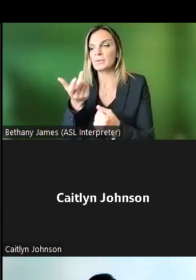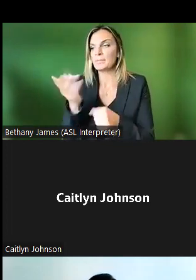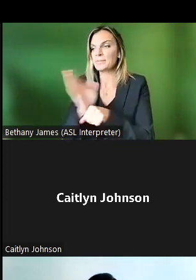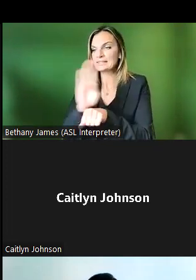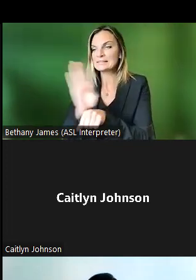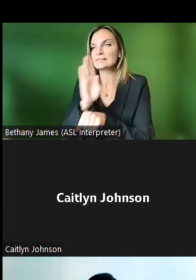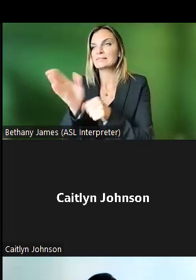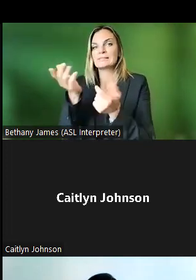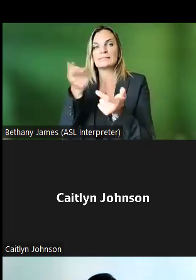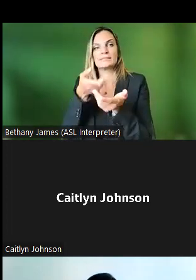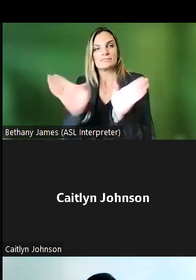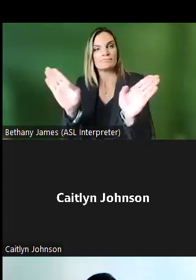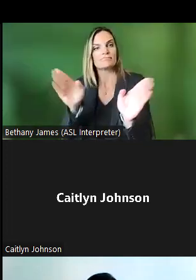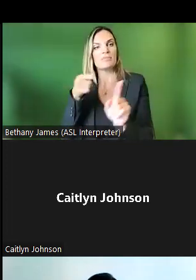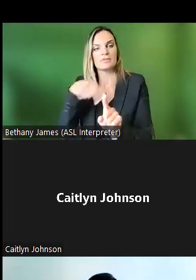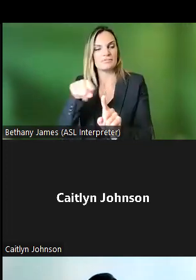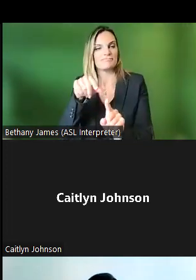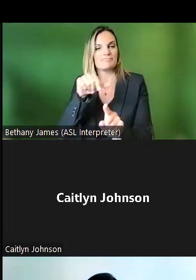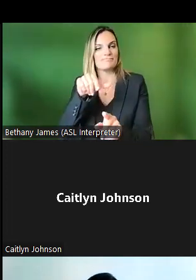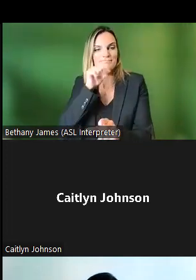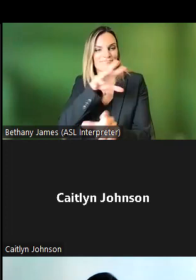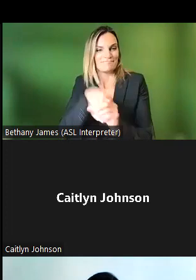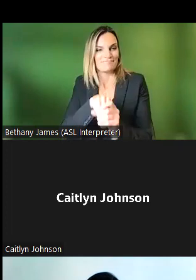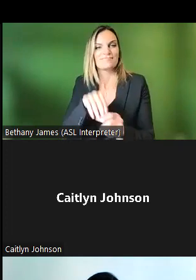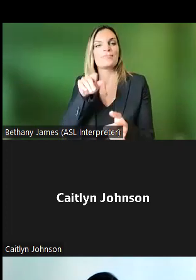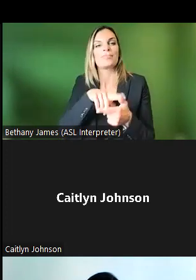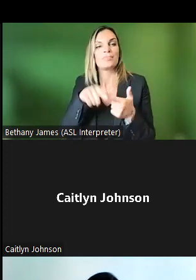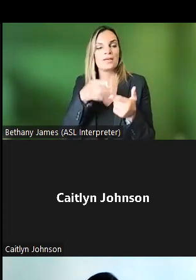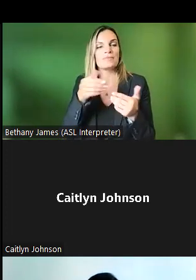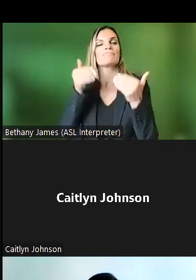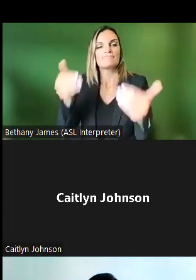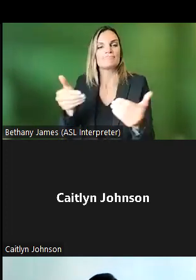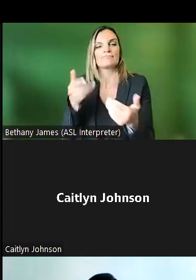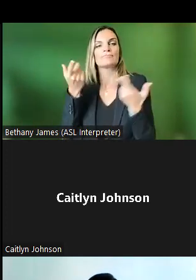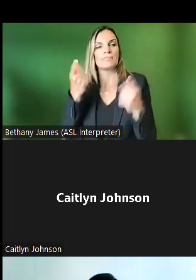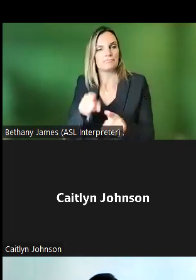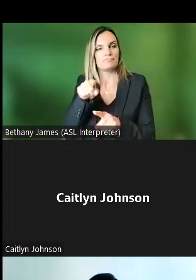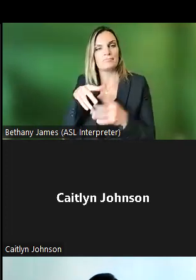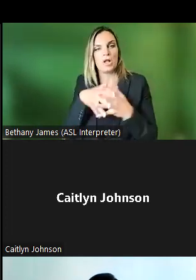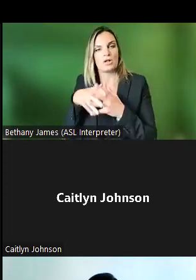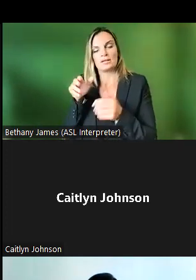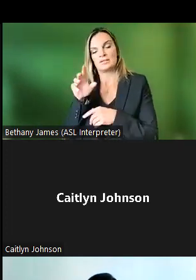So we see in 1990 the Americans with Disabilities Act was passed, and it contains title 1, 2,